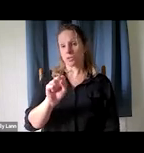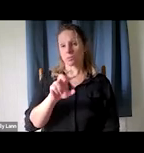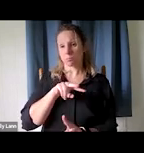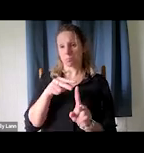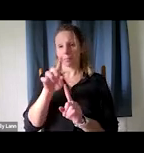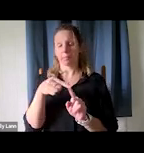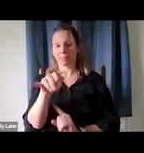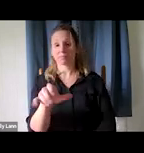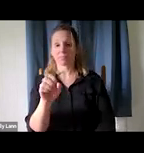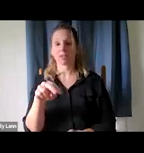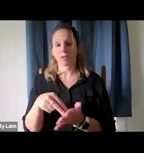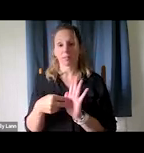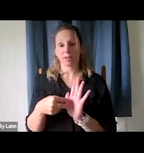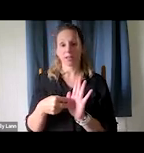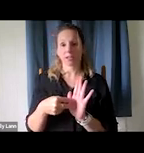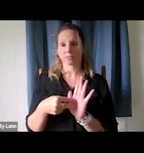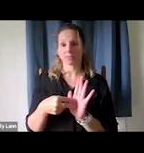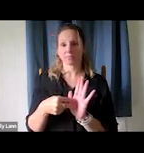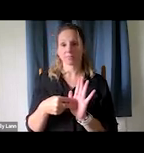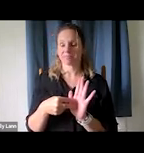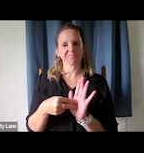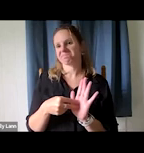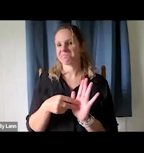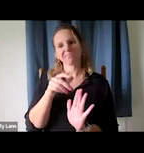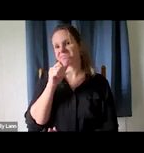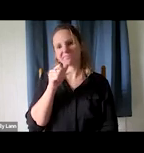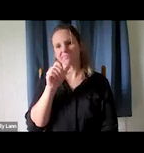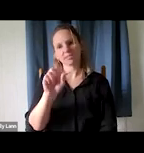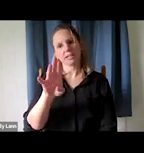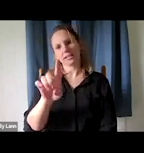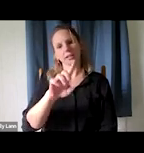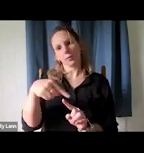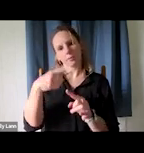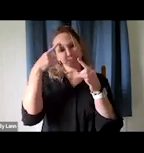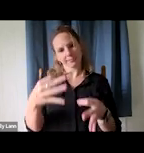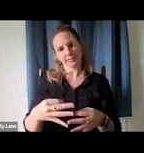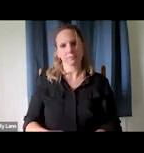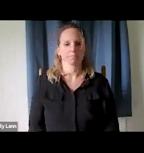So we do not consider that a substance use disorder when making our determinations.